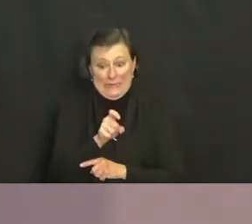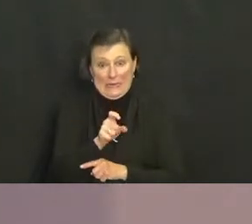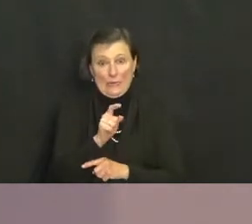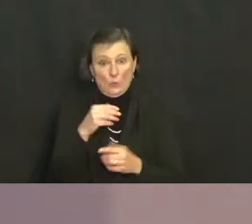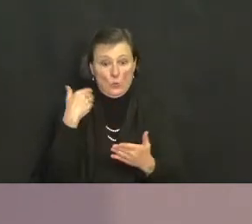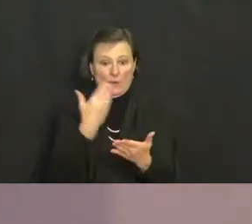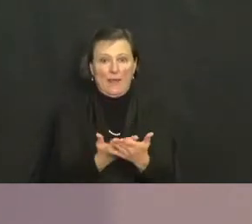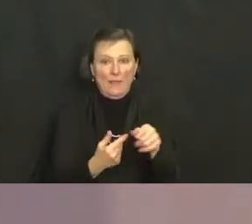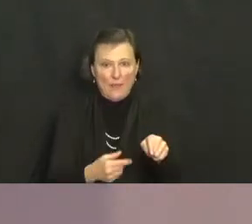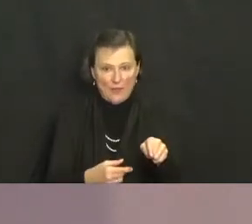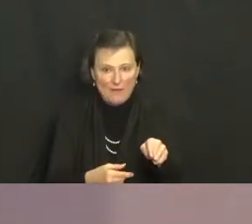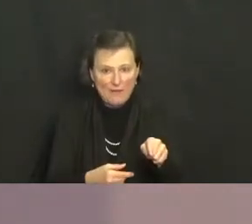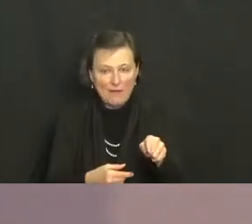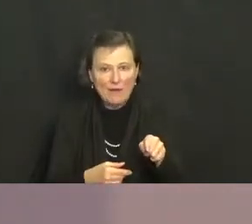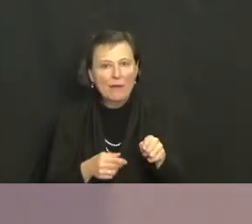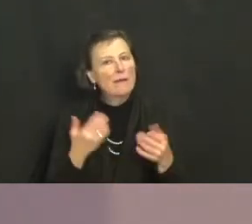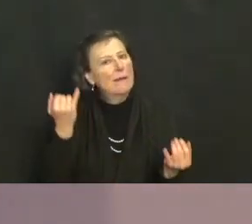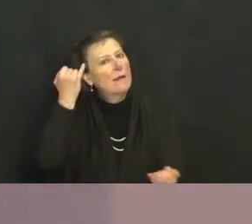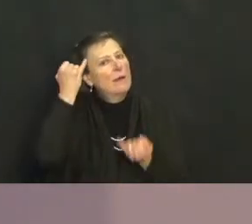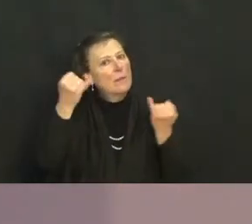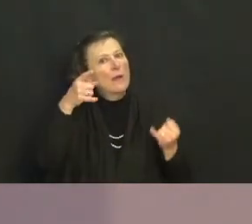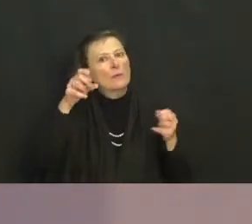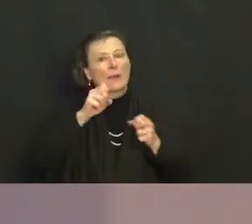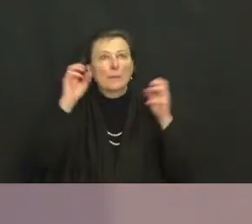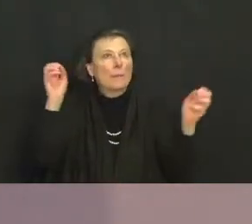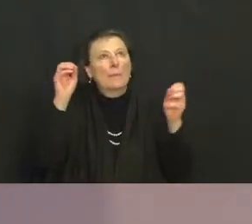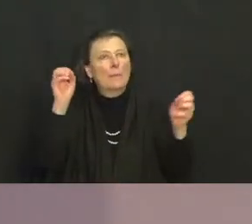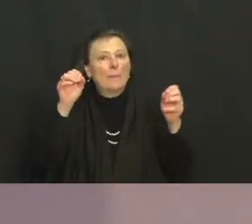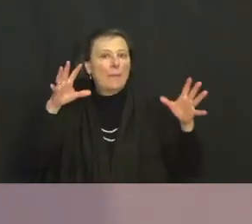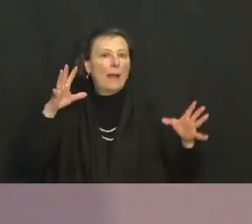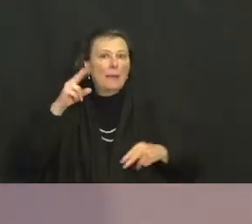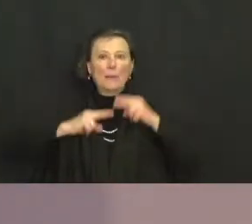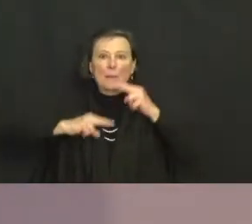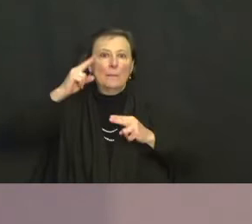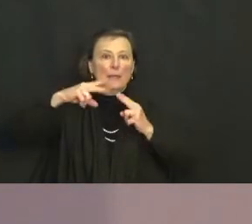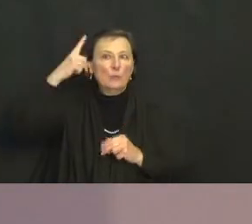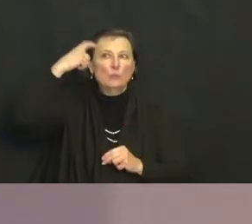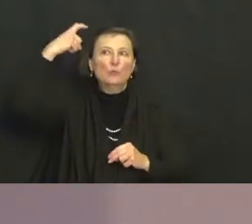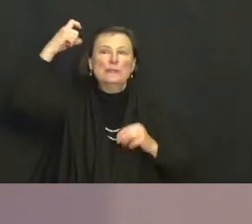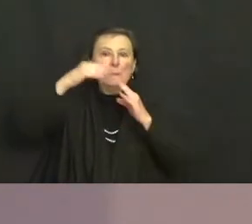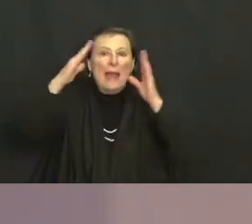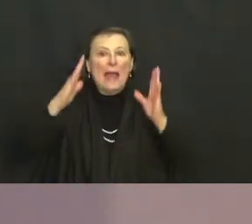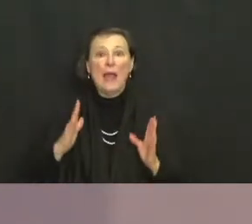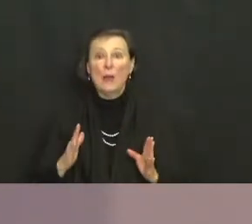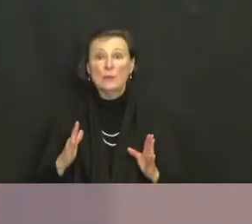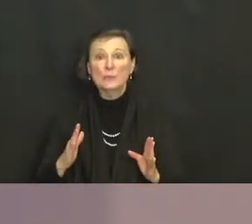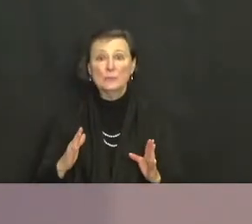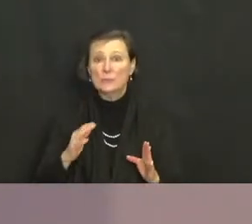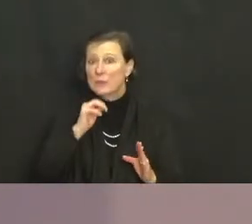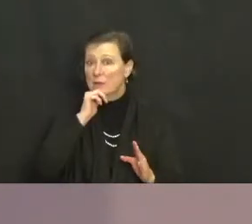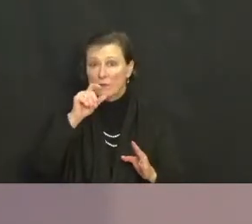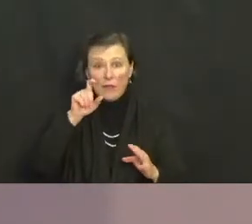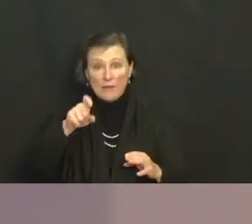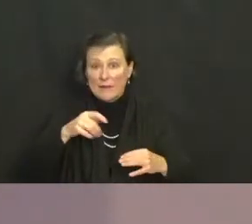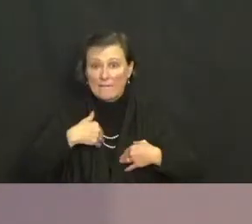It's like imagining that you can magically build a dream house without laying a foundation